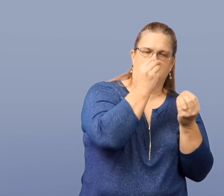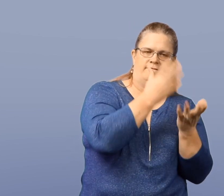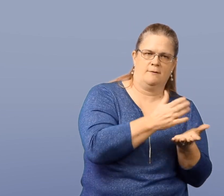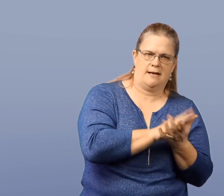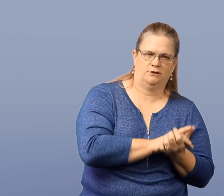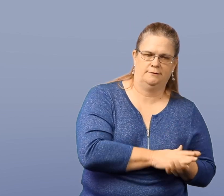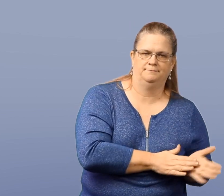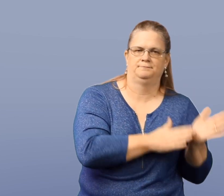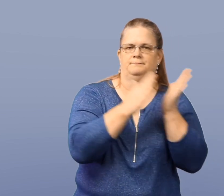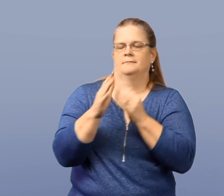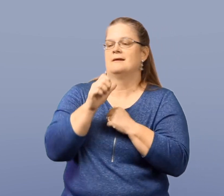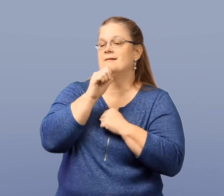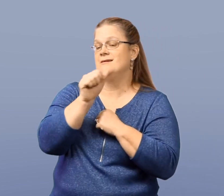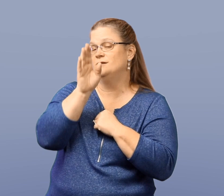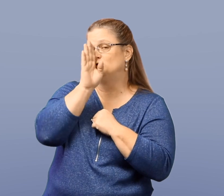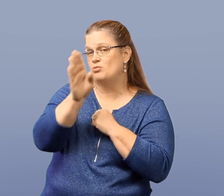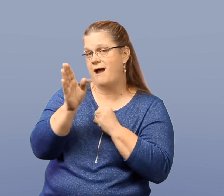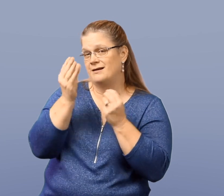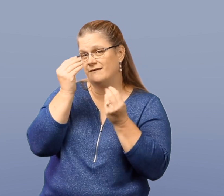These are direct pieces of information.